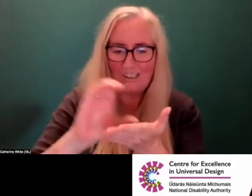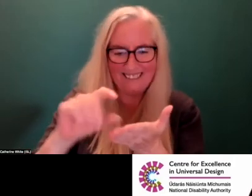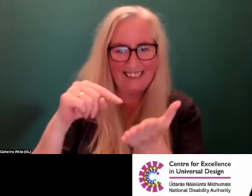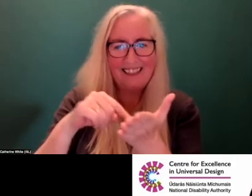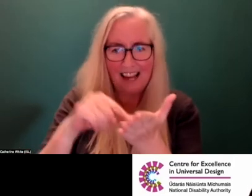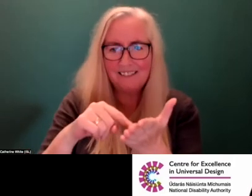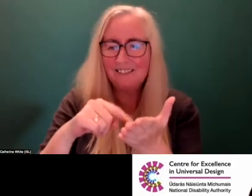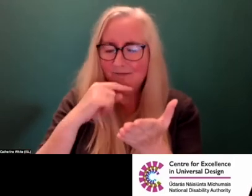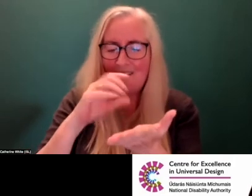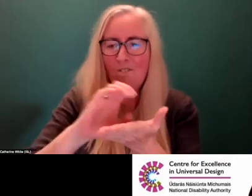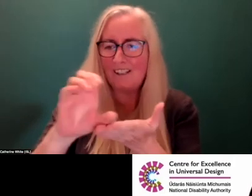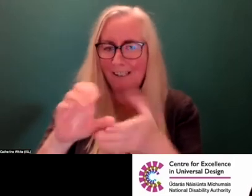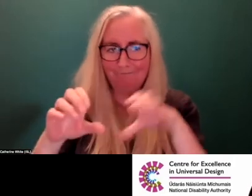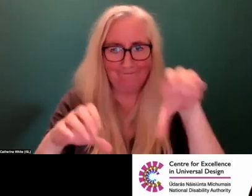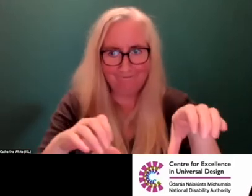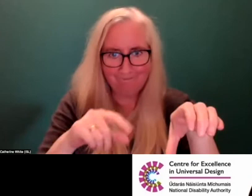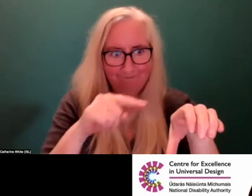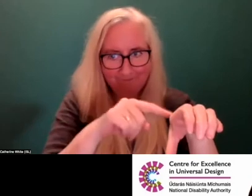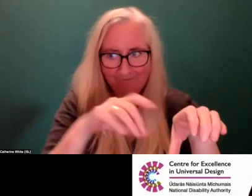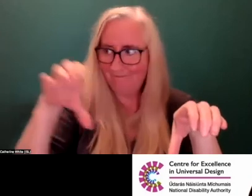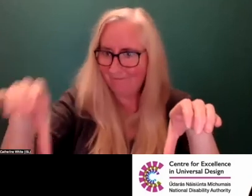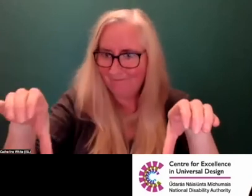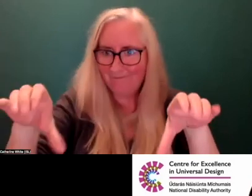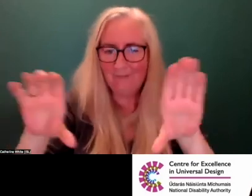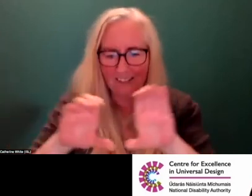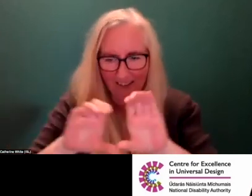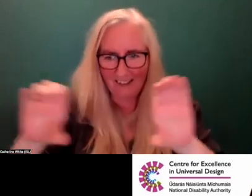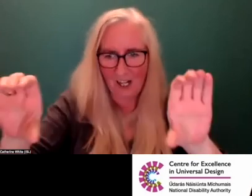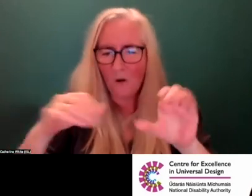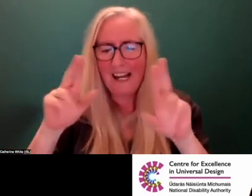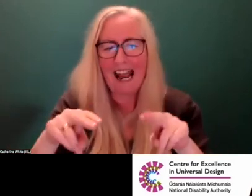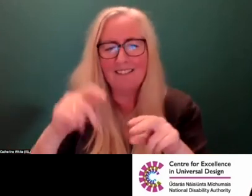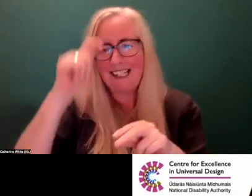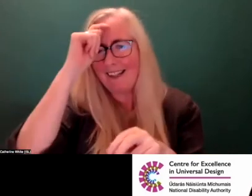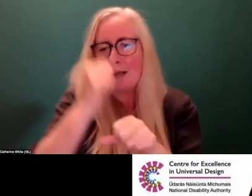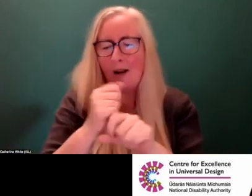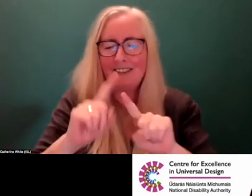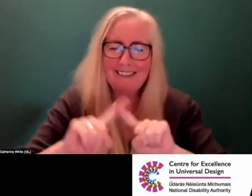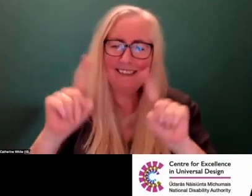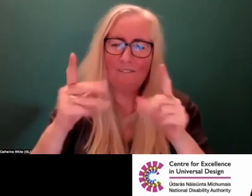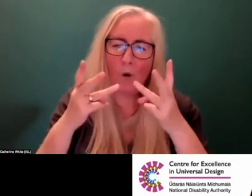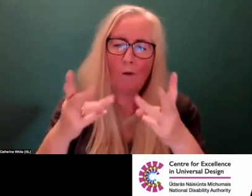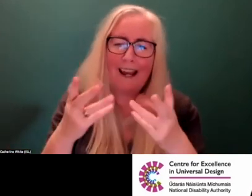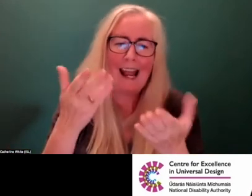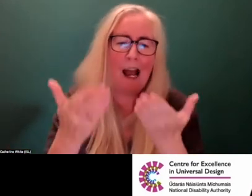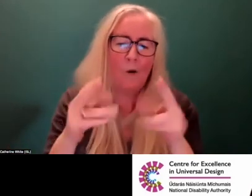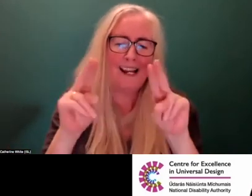in two different places. And I think until we find some new and imaginative ways of being able to tease